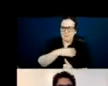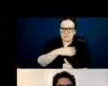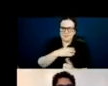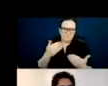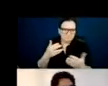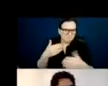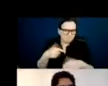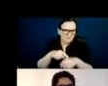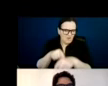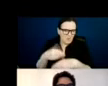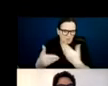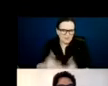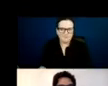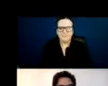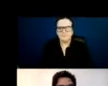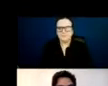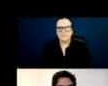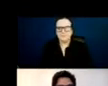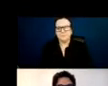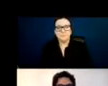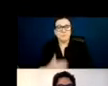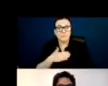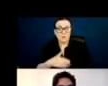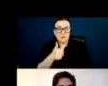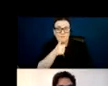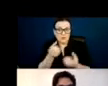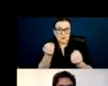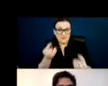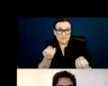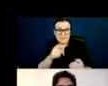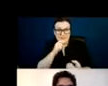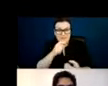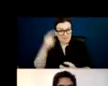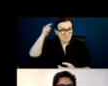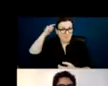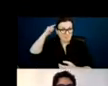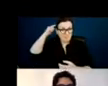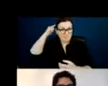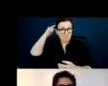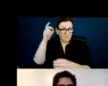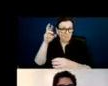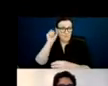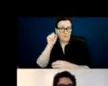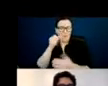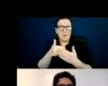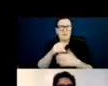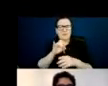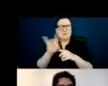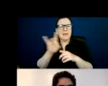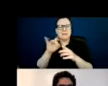So that's just one first aspect to keep it in mind, that these reforms are part a broader